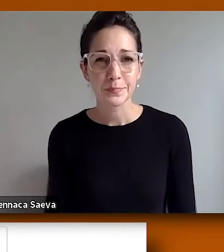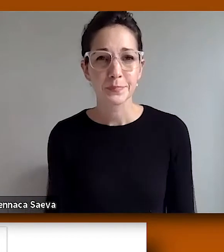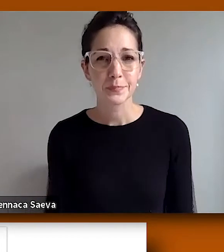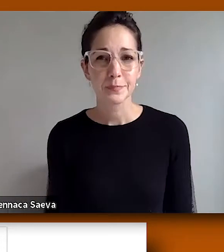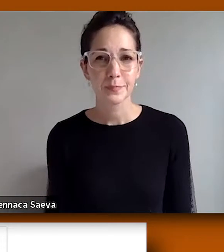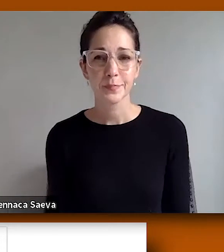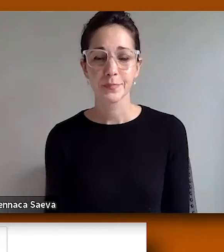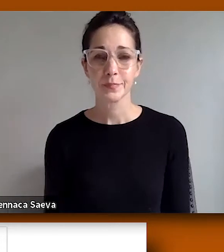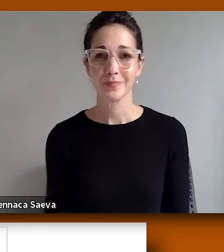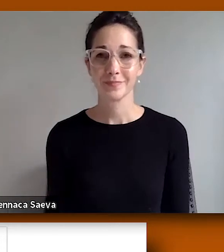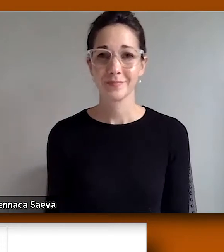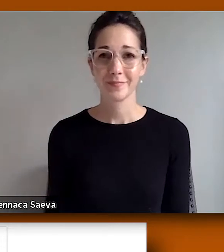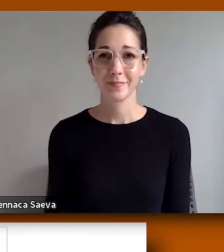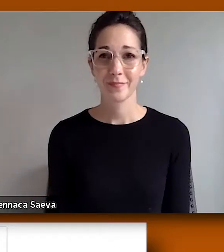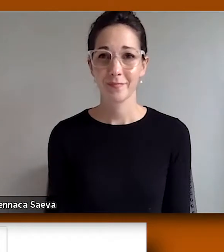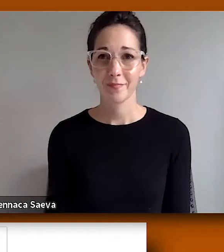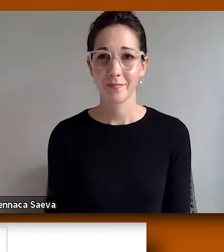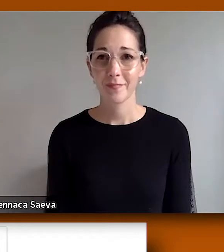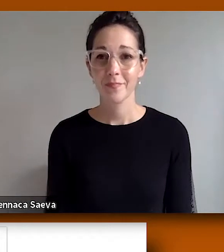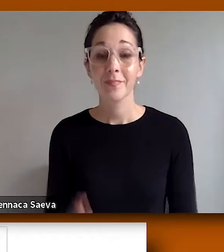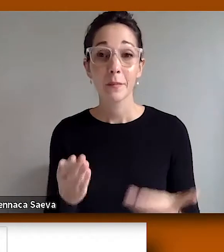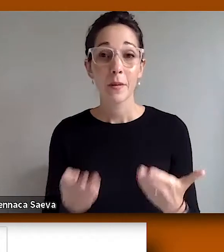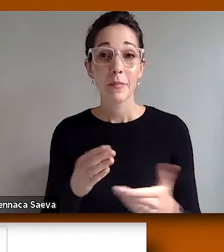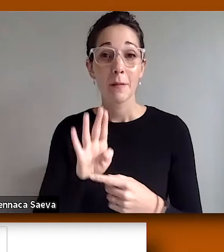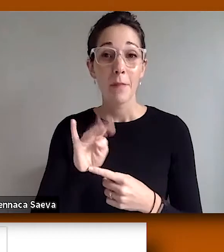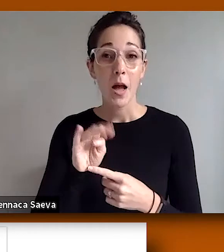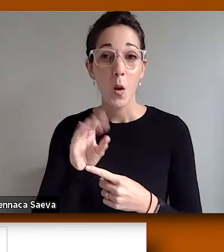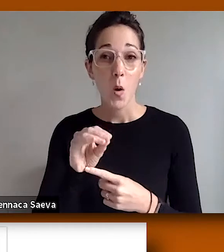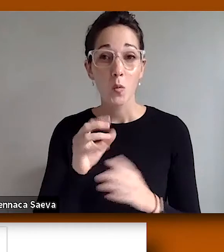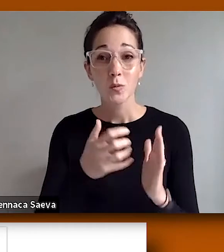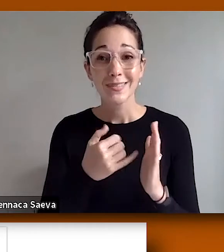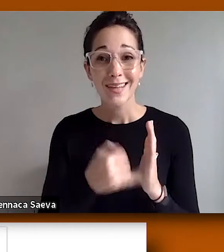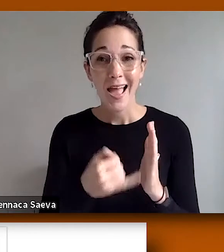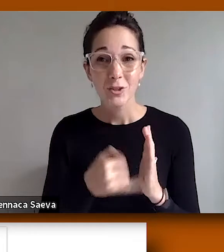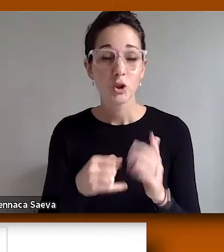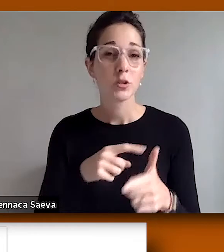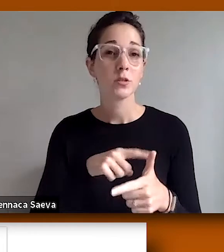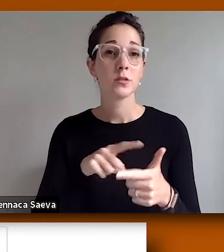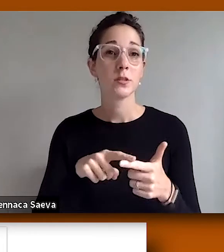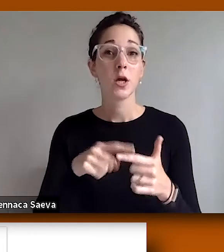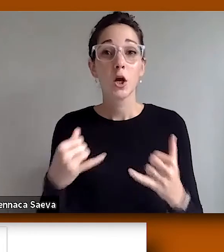they might have a biosketch for a current attendee.